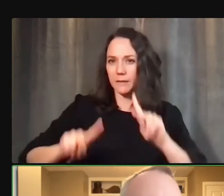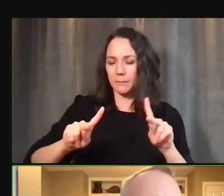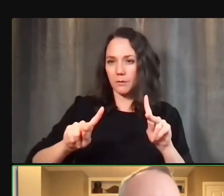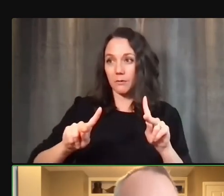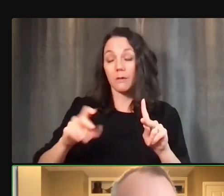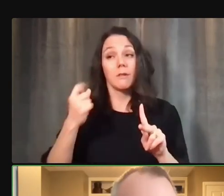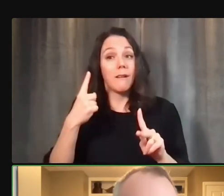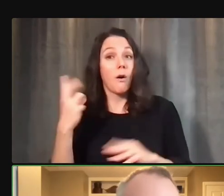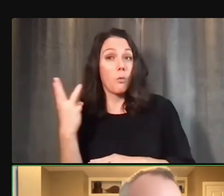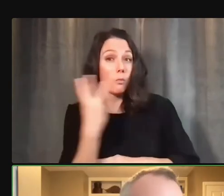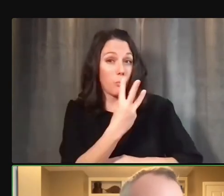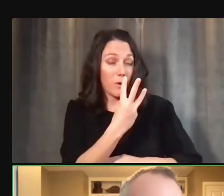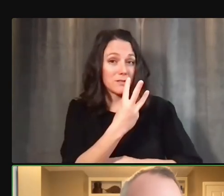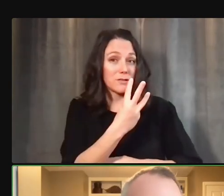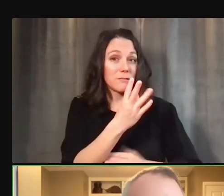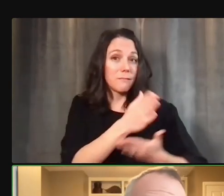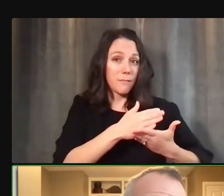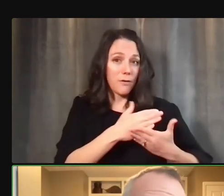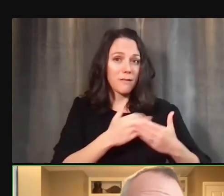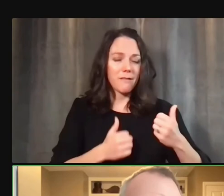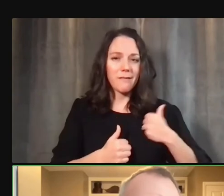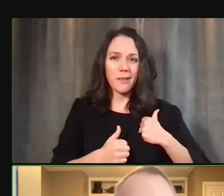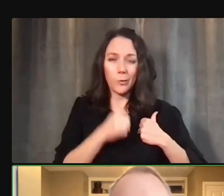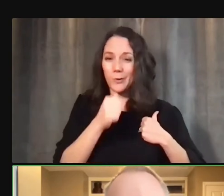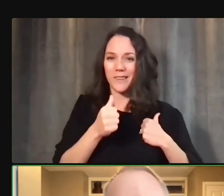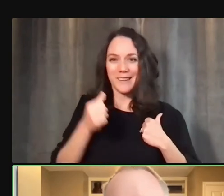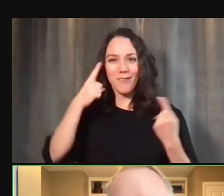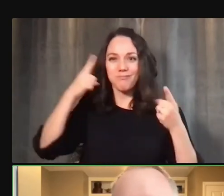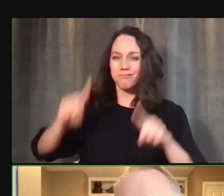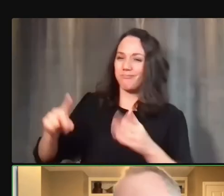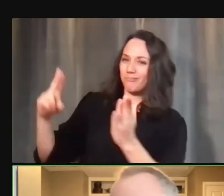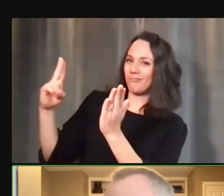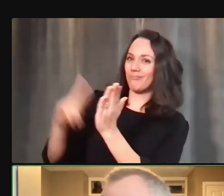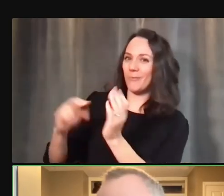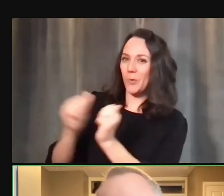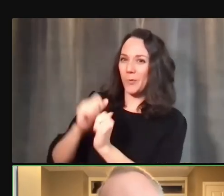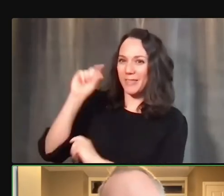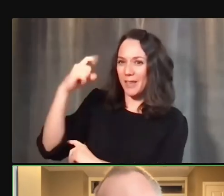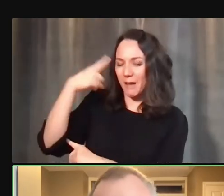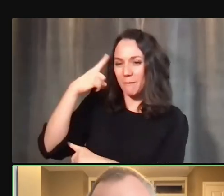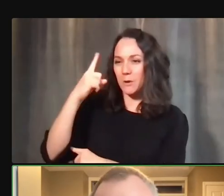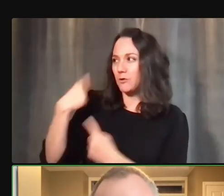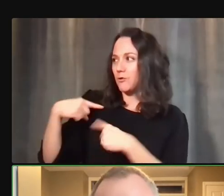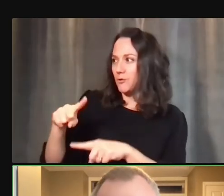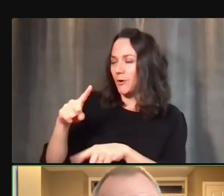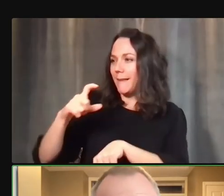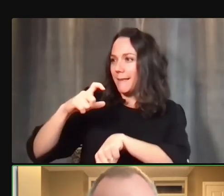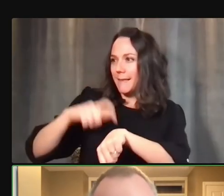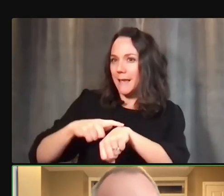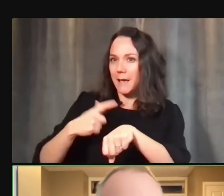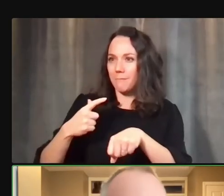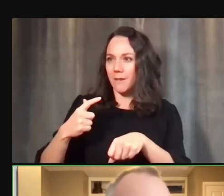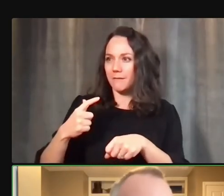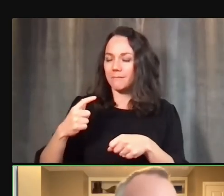who did not sign treaties with the government during the period of expansion, colonial expansion.